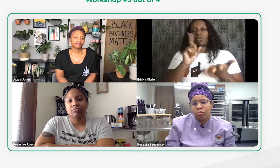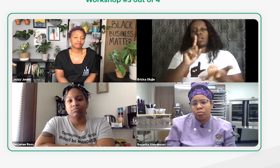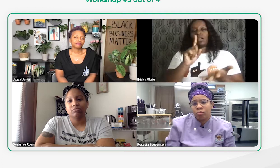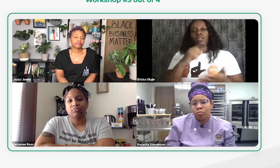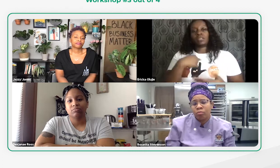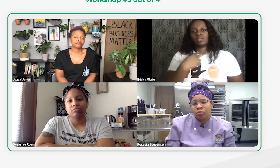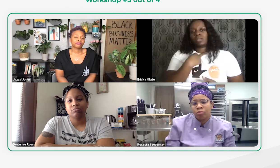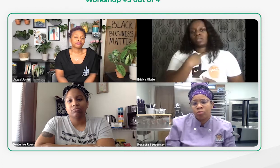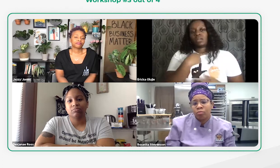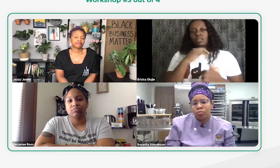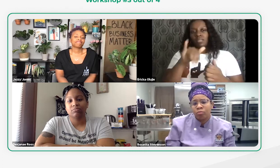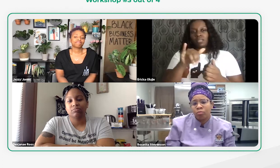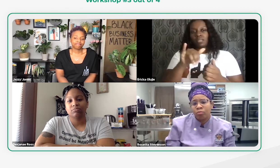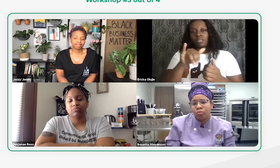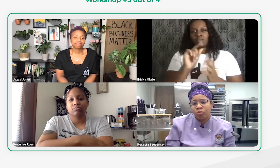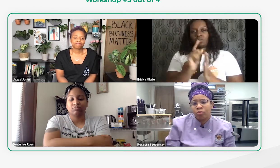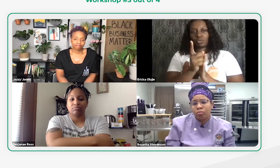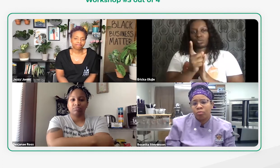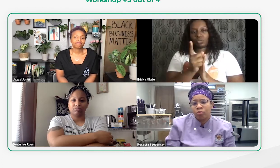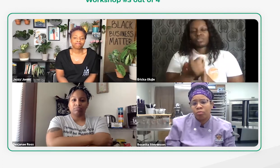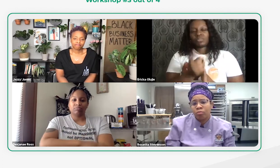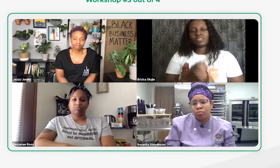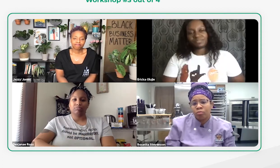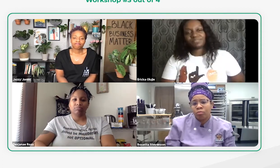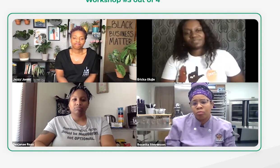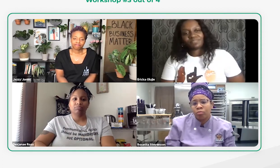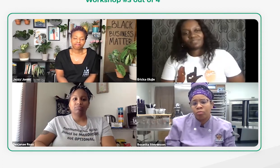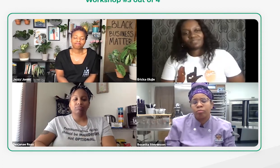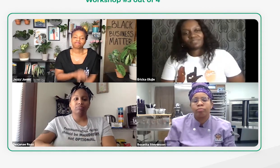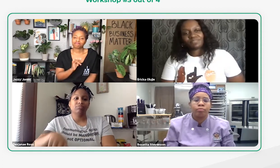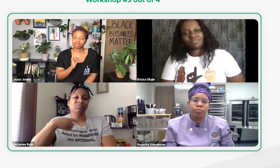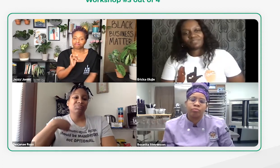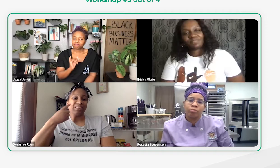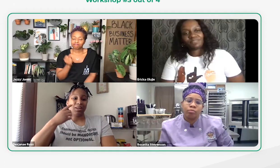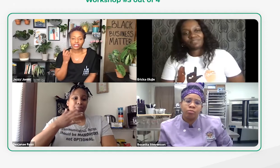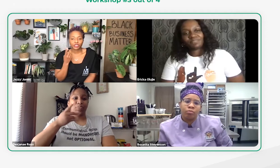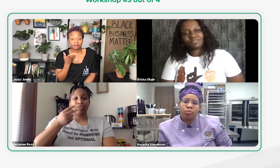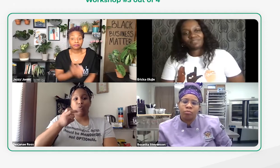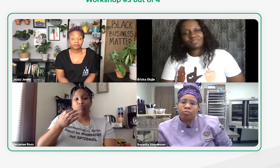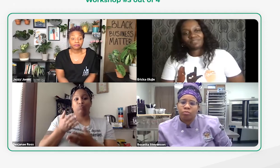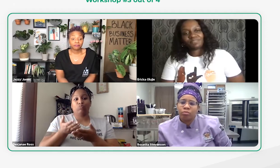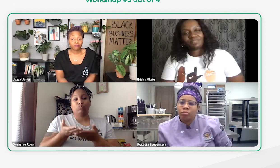some of those programs. That's where I found myself in a rut in that moment but yes. Yes,